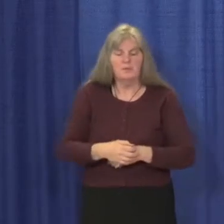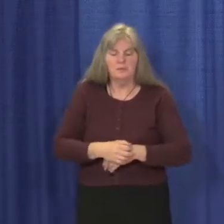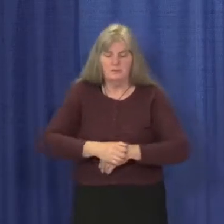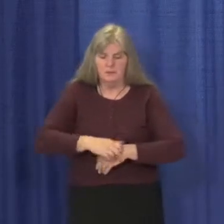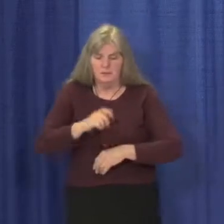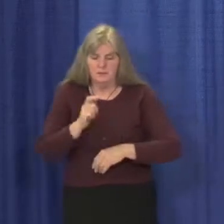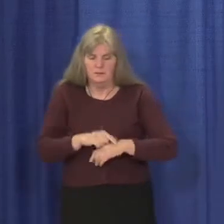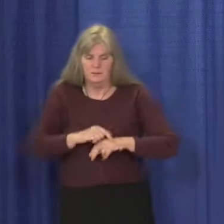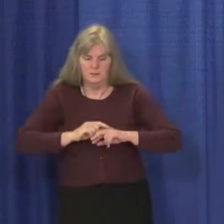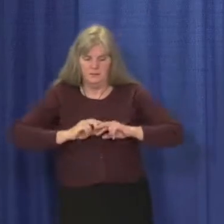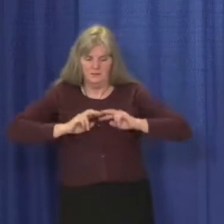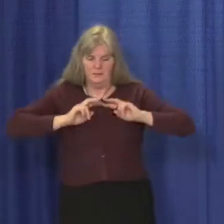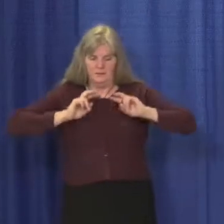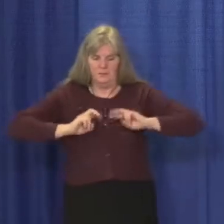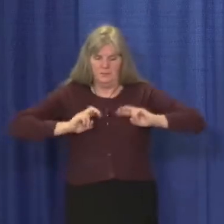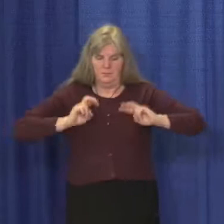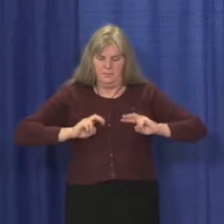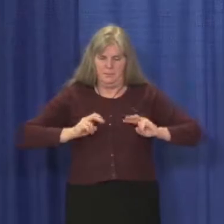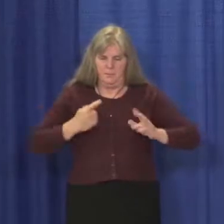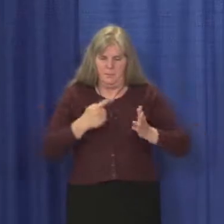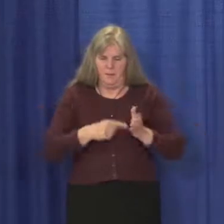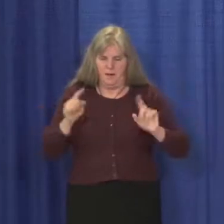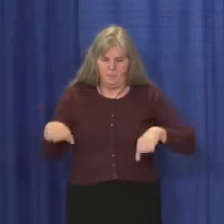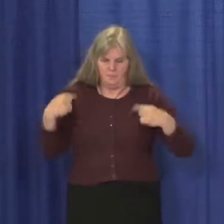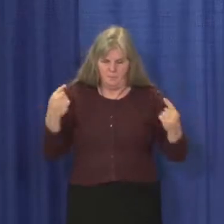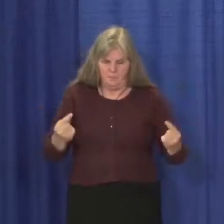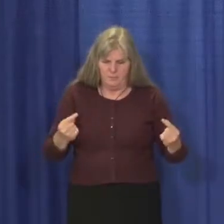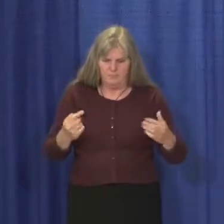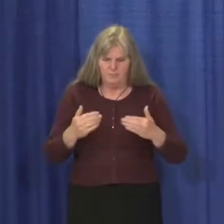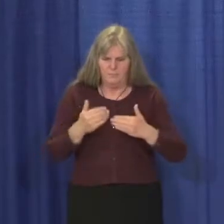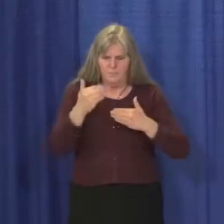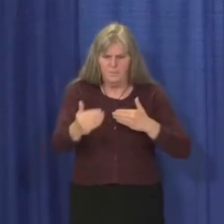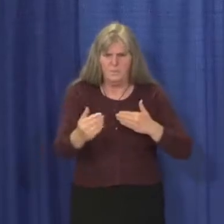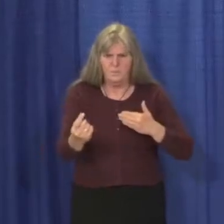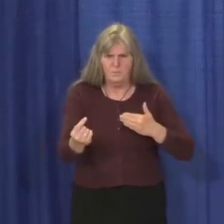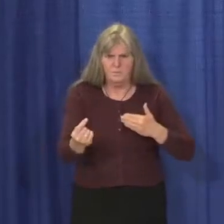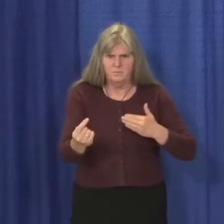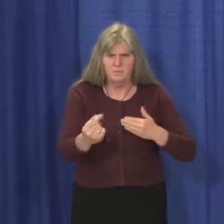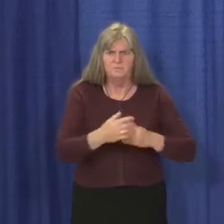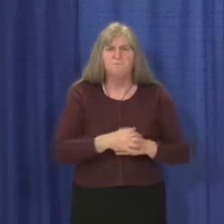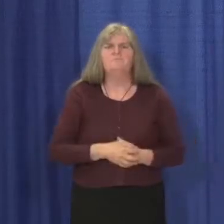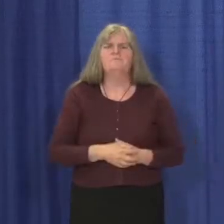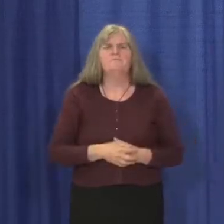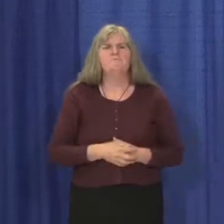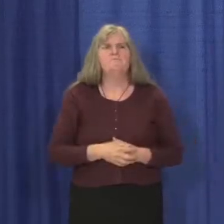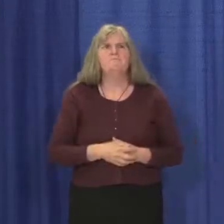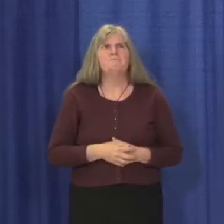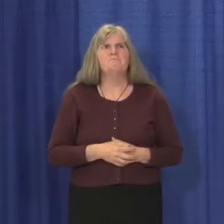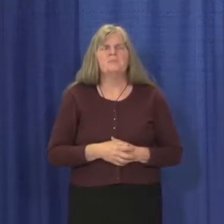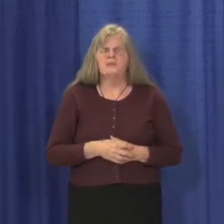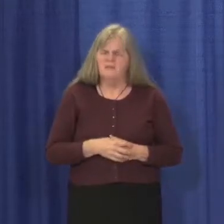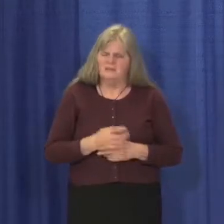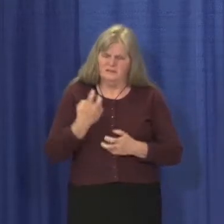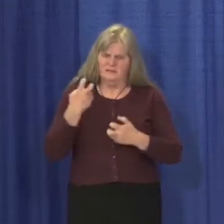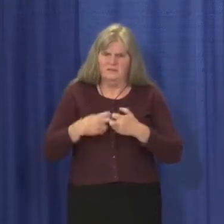has happened. Through these painful few weeks